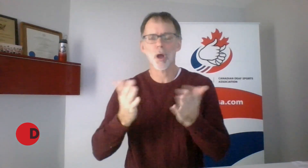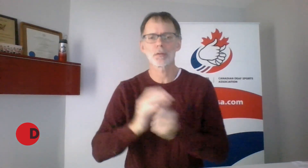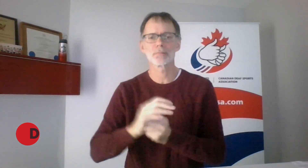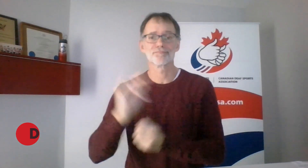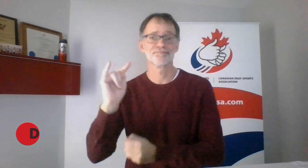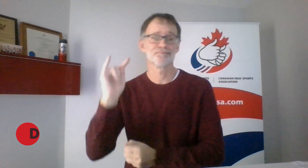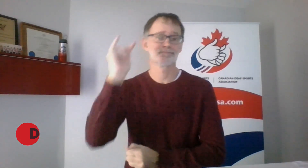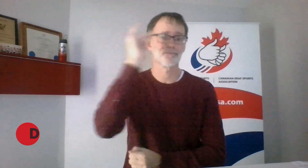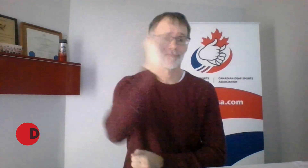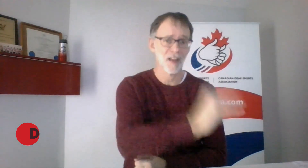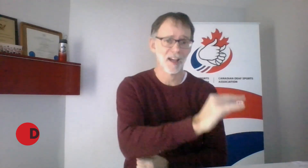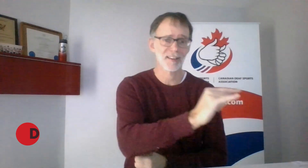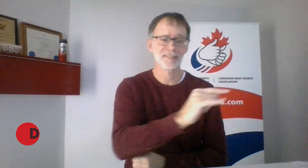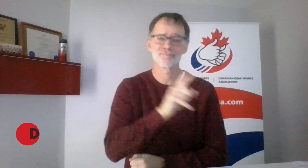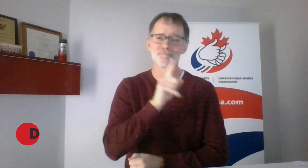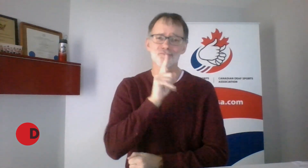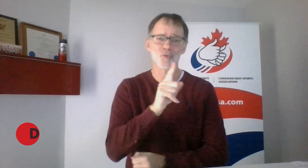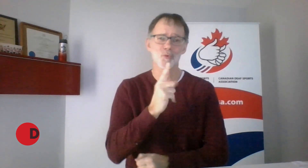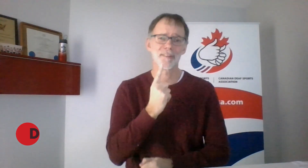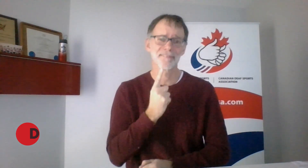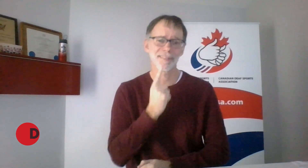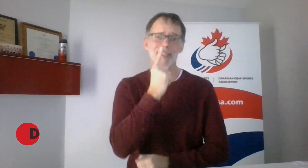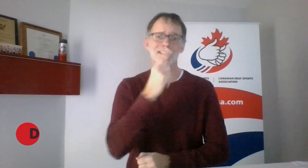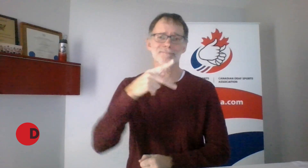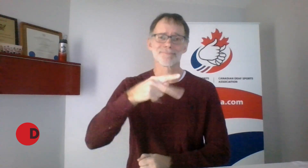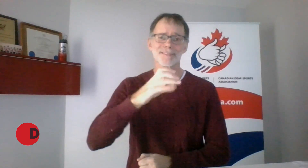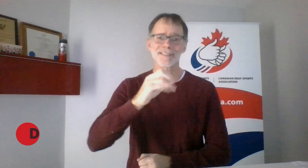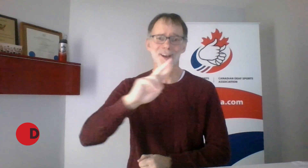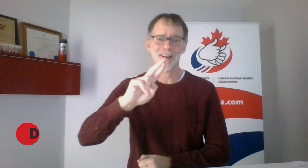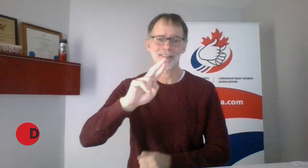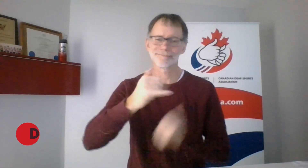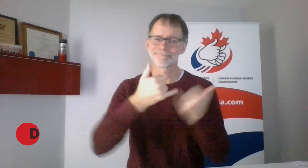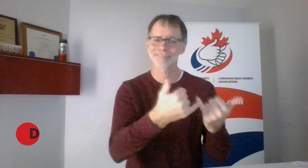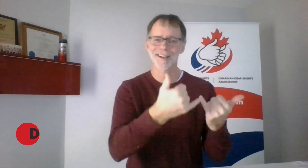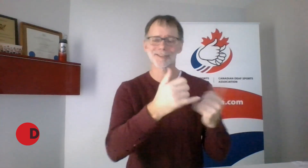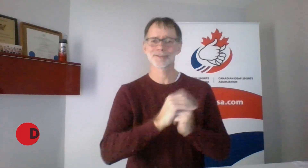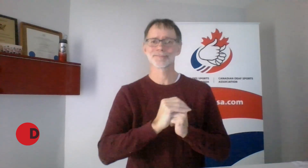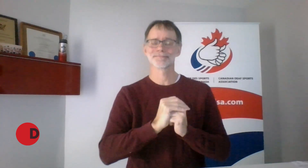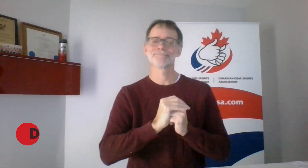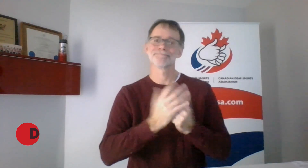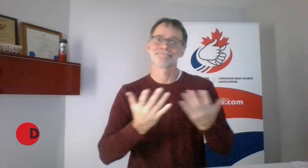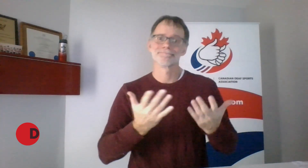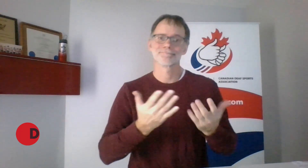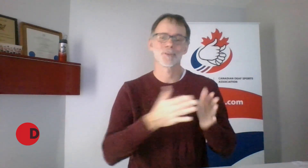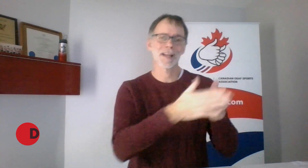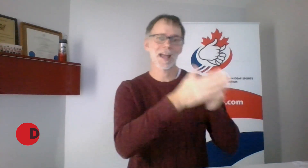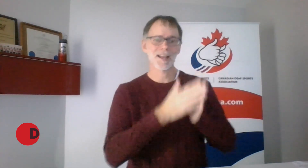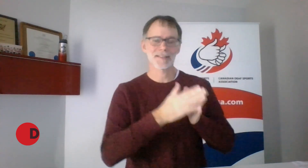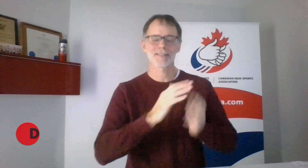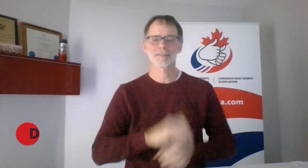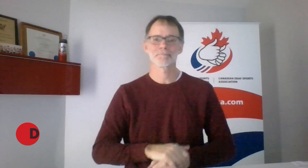taking a PCR test in order to fly. It's what they asked.